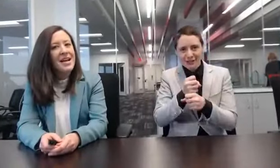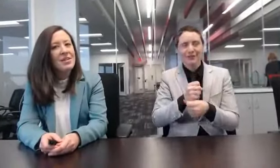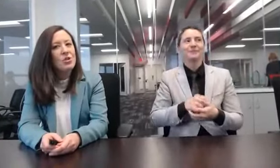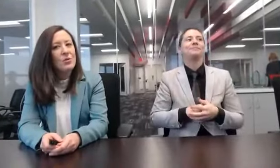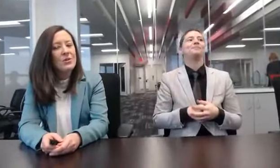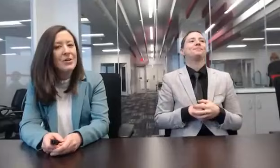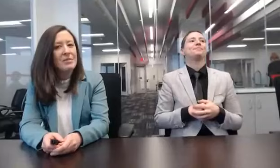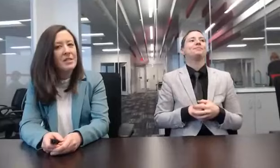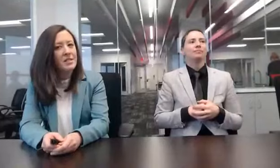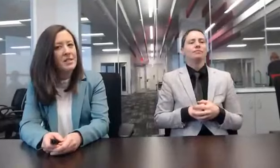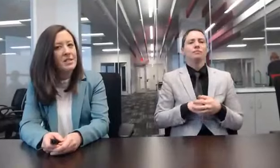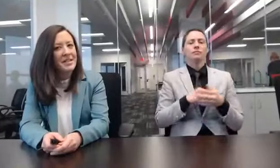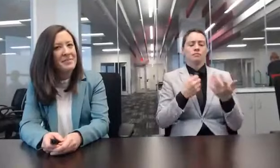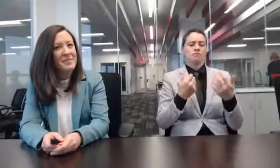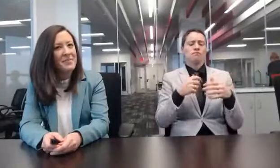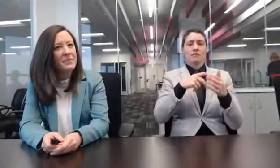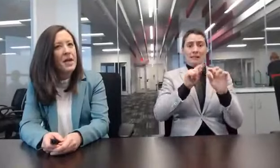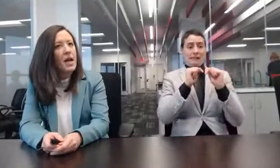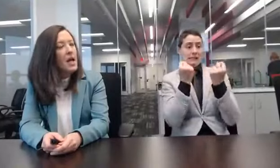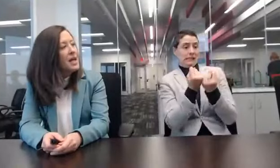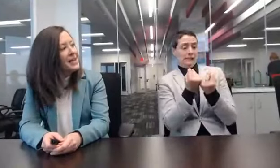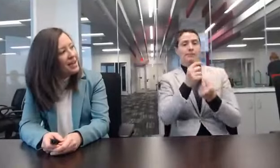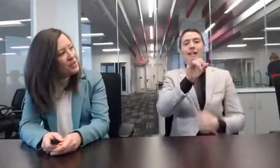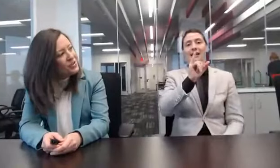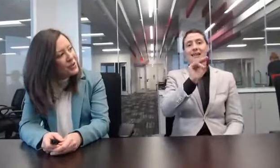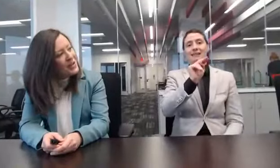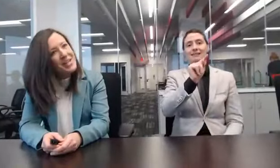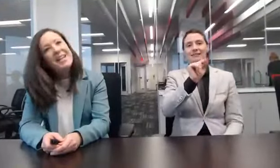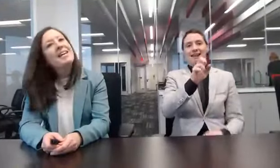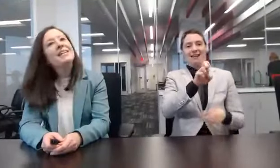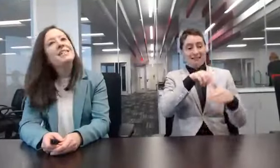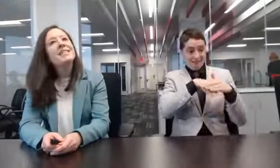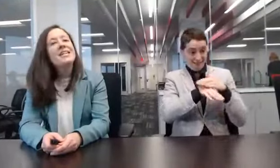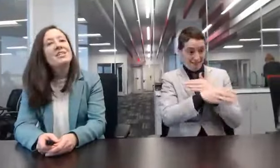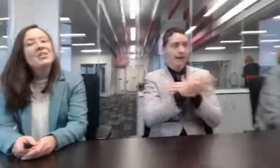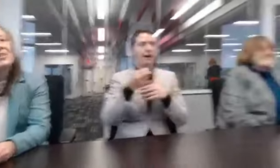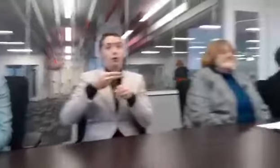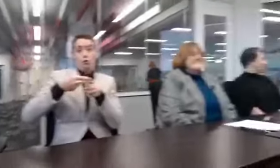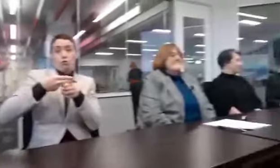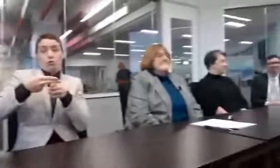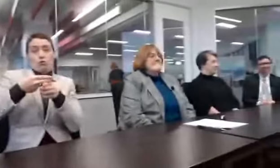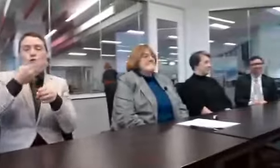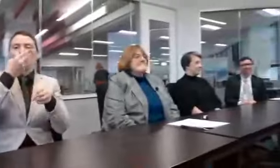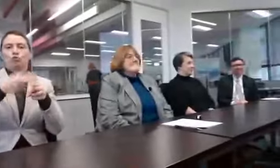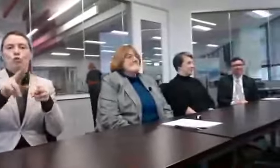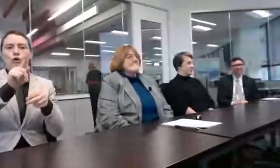and Short Term Assistance Team. Kevin Truitt is an attorney who has been working